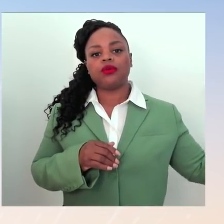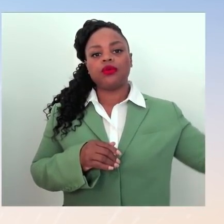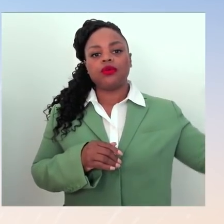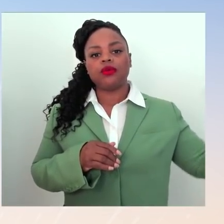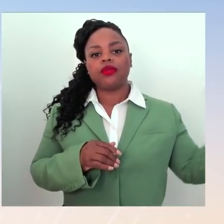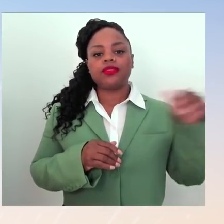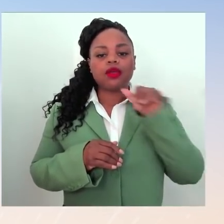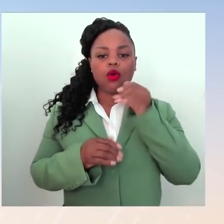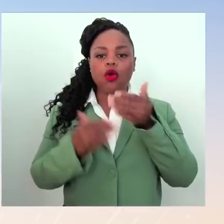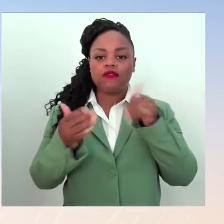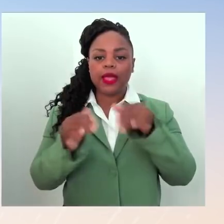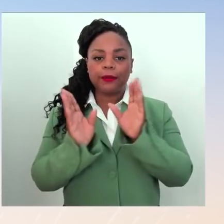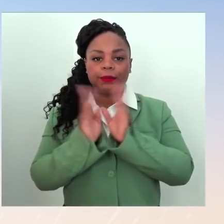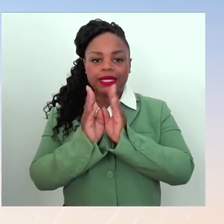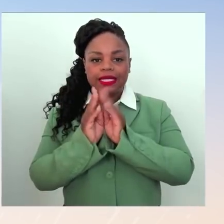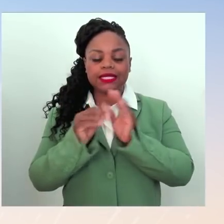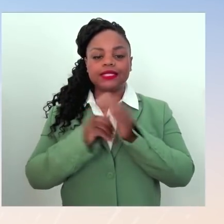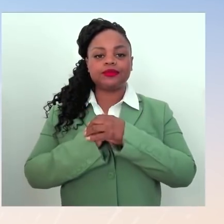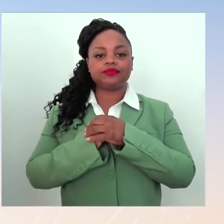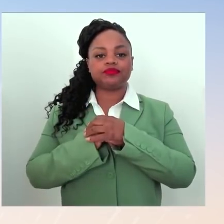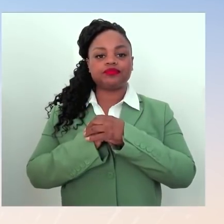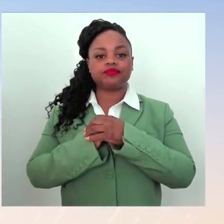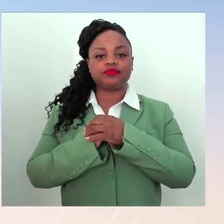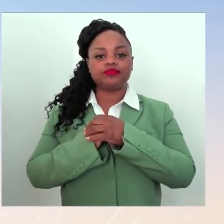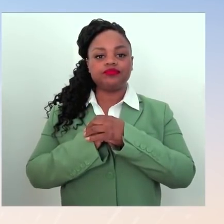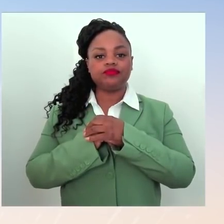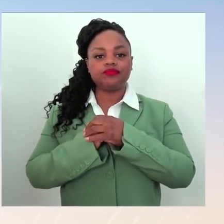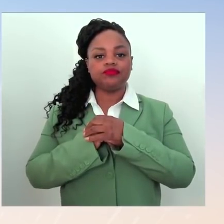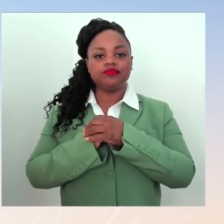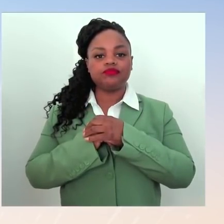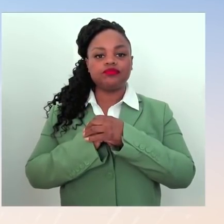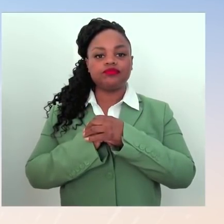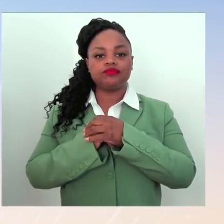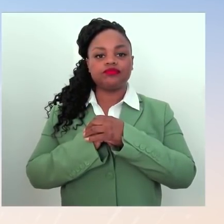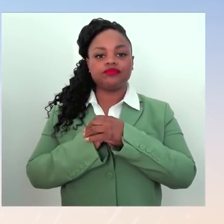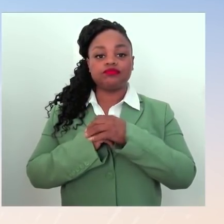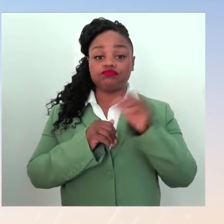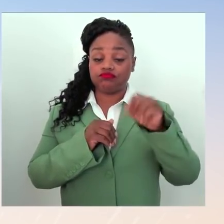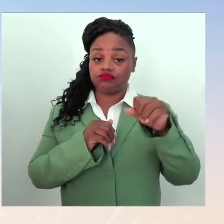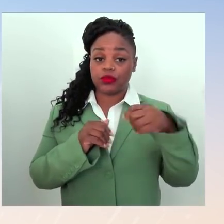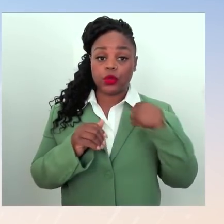as is evidenced by the President having this call this morning, about everything from what we're seeing on the ground in Ukraine